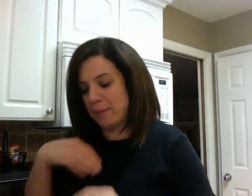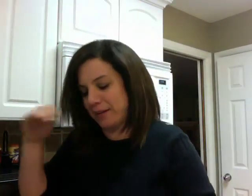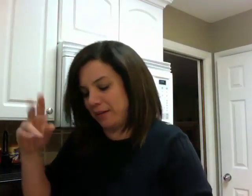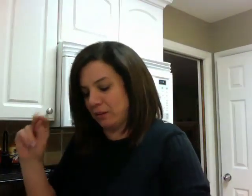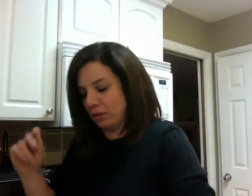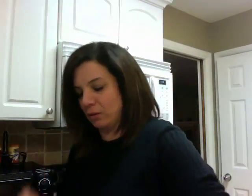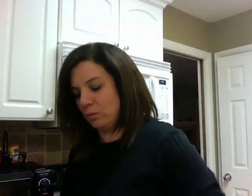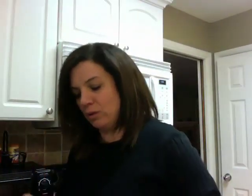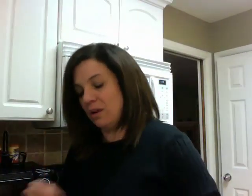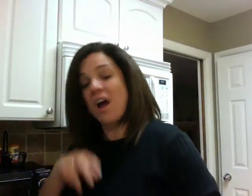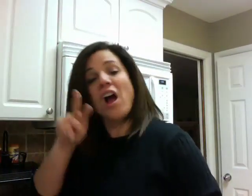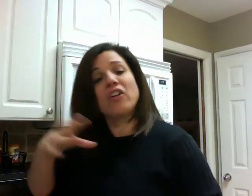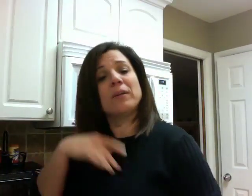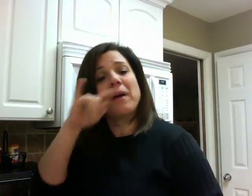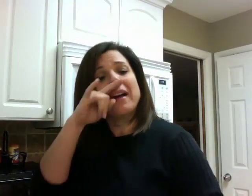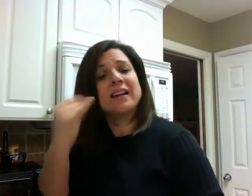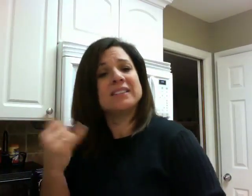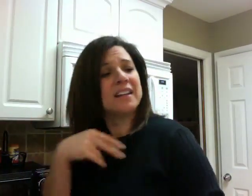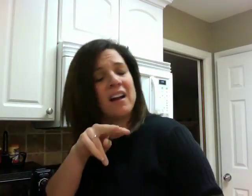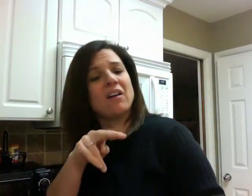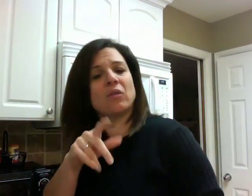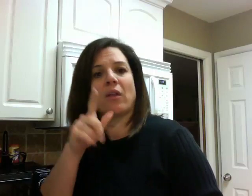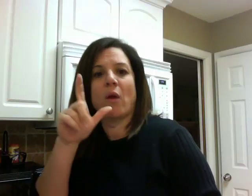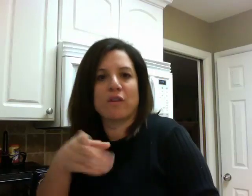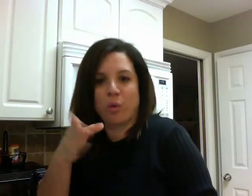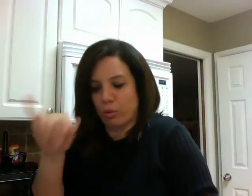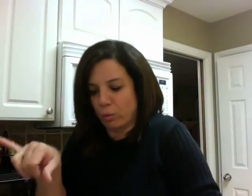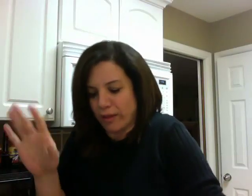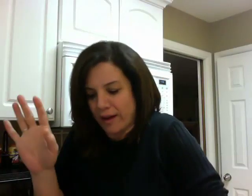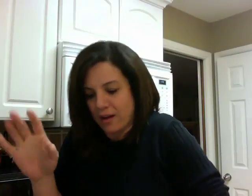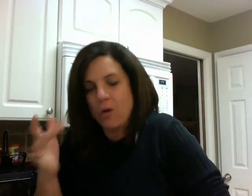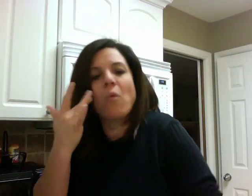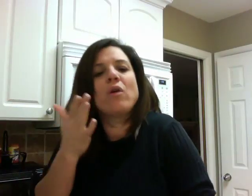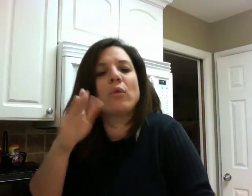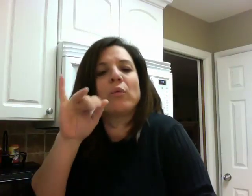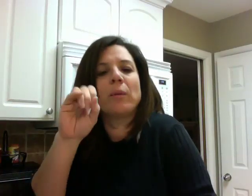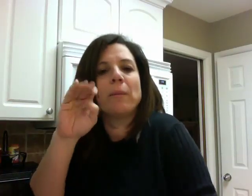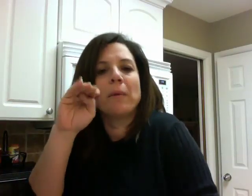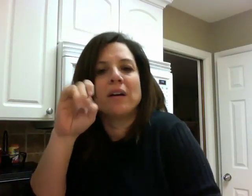Really, in my opinion, no. As I look at my Deaf kids, they didn’t Have to go through that. Why should they